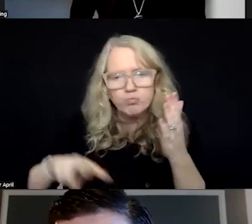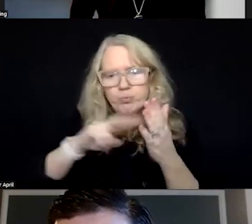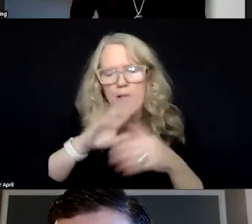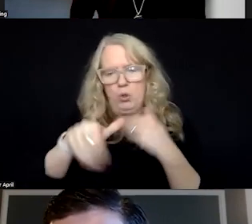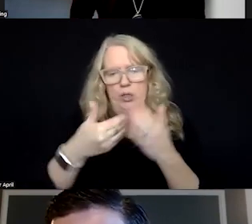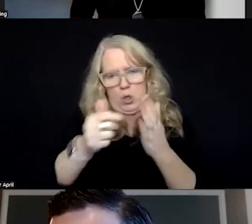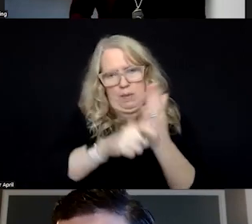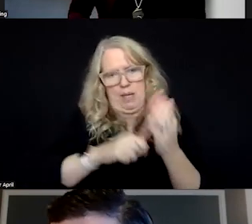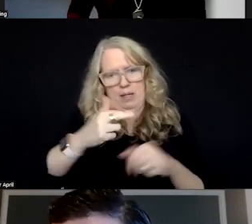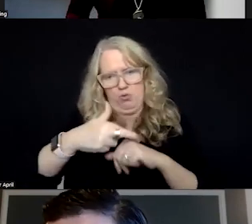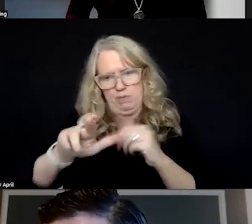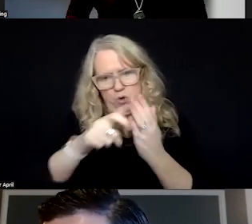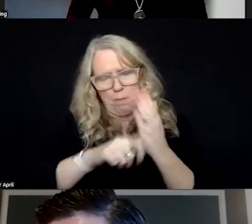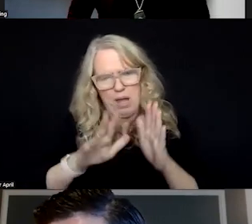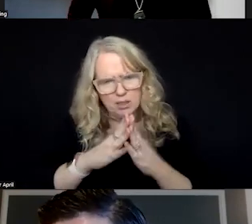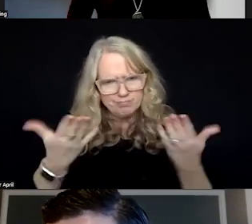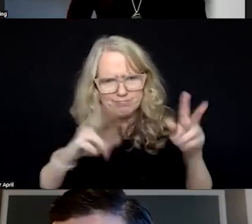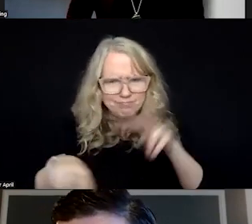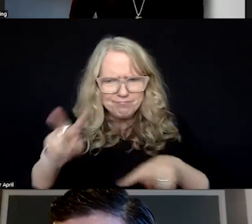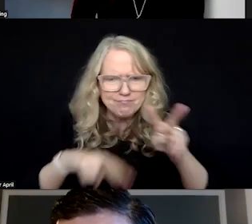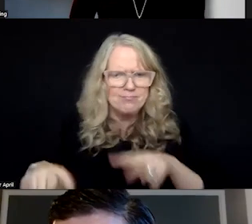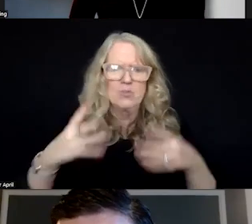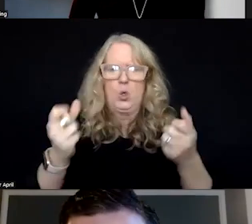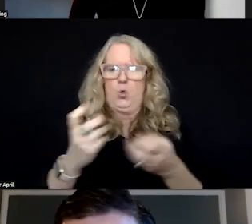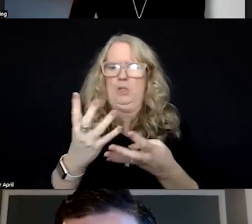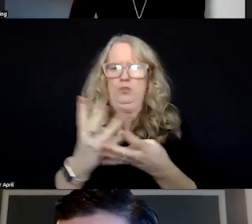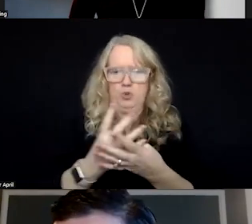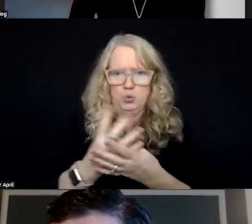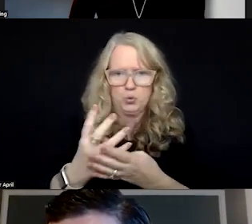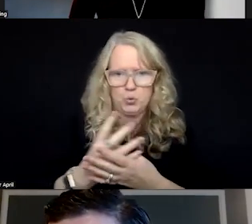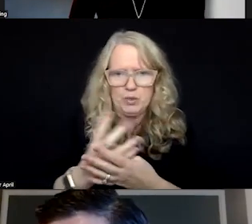REFERRAL PACKET OR WANT THEM TO BE SCREENED FOR BLOOD ALCOHOL